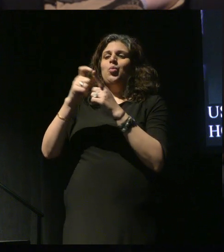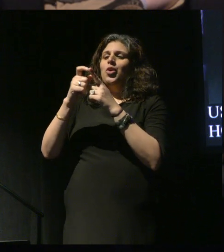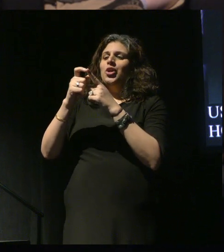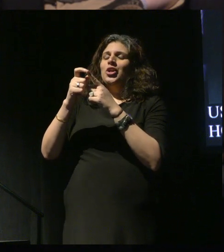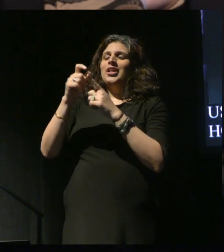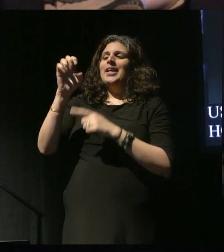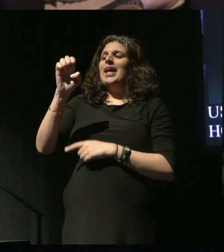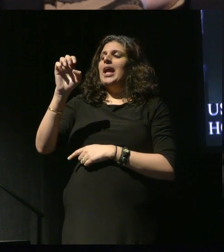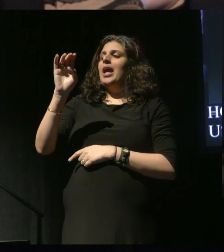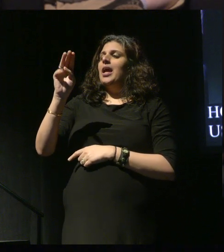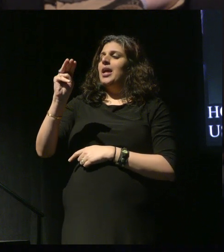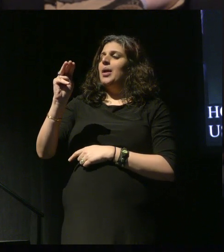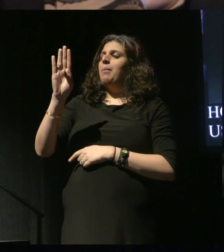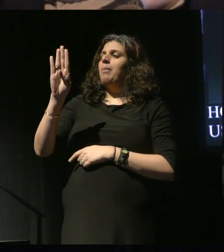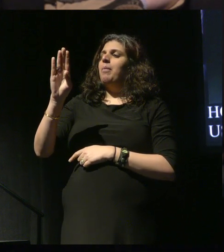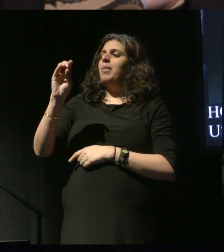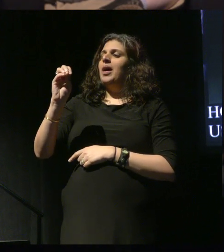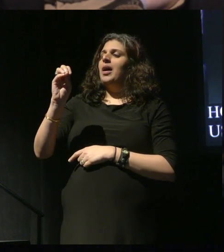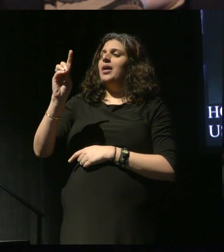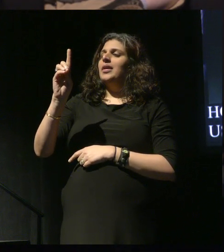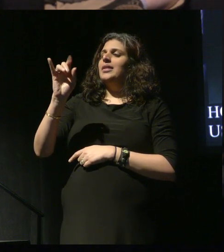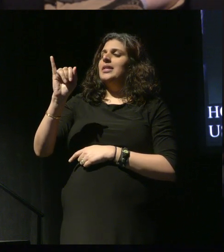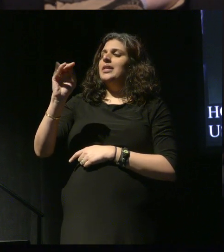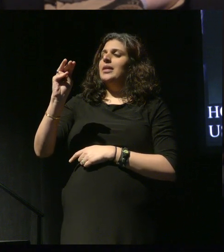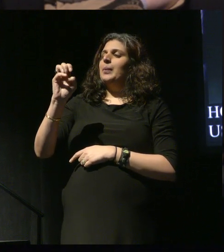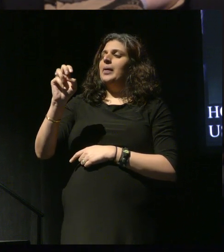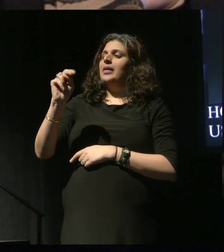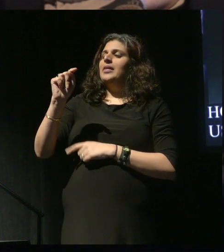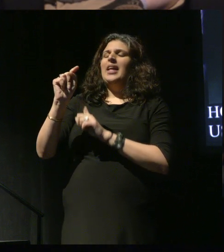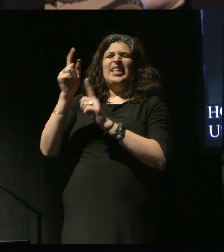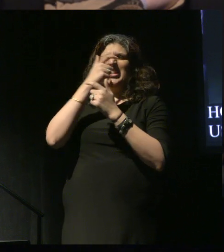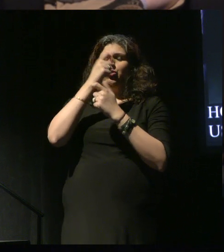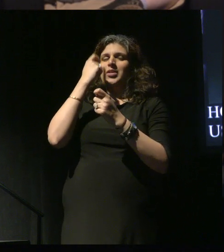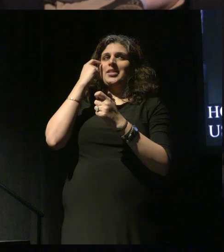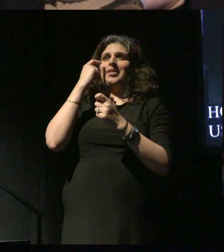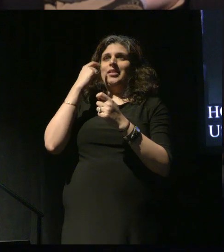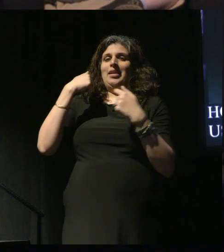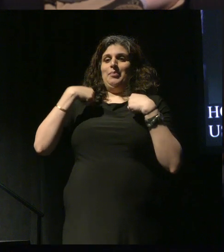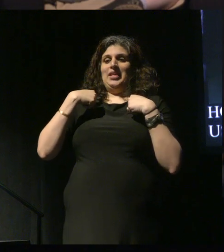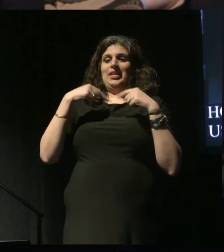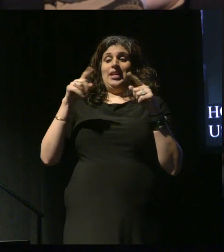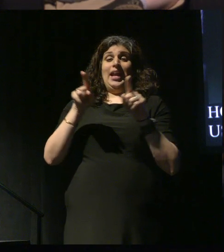It's interesting because especially for me being Asian. Mm-mm.